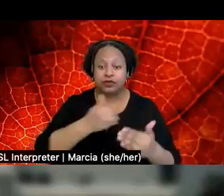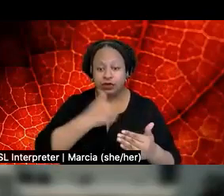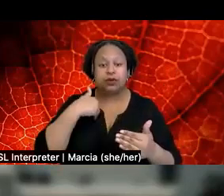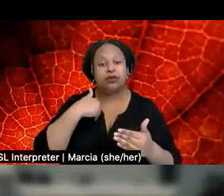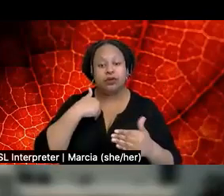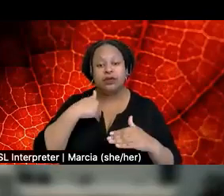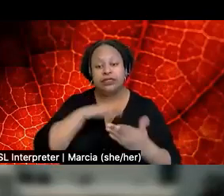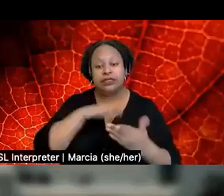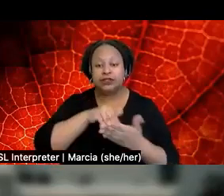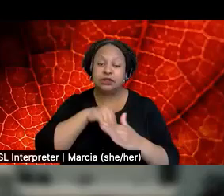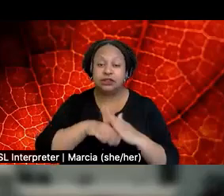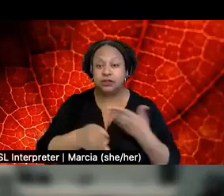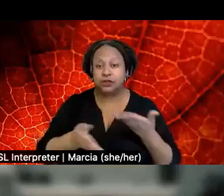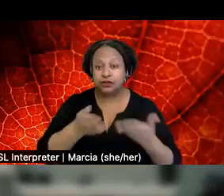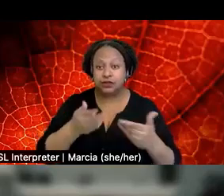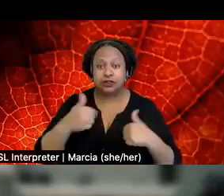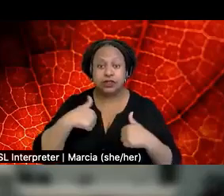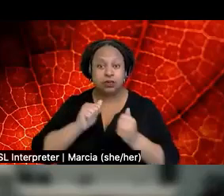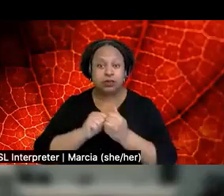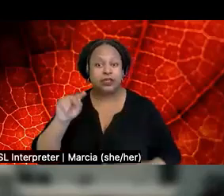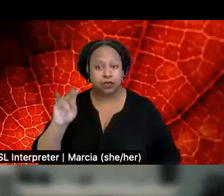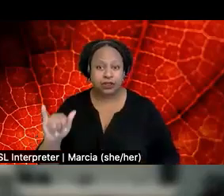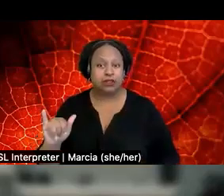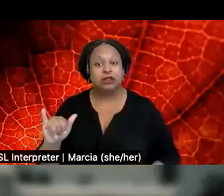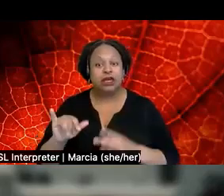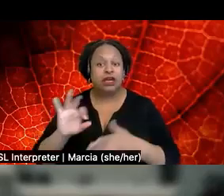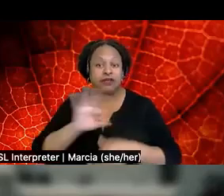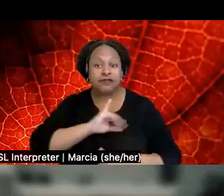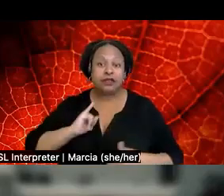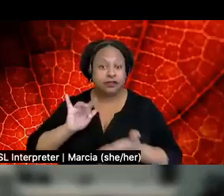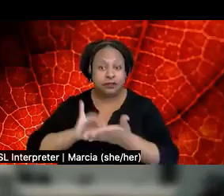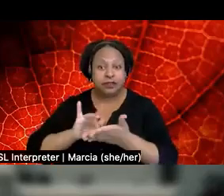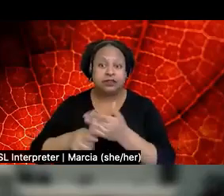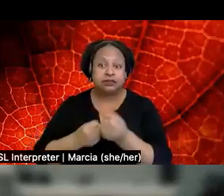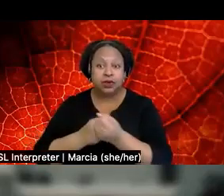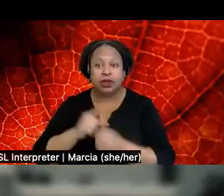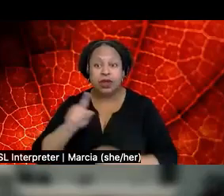and I'm with the Tremer faculty of medicine supporting undergrad and postgrad learners.